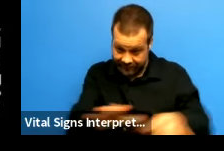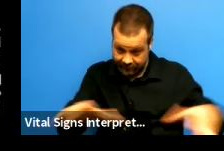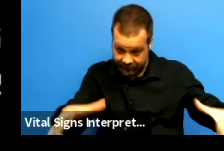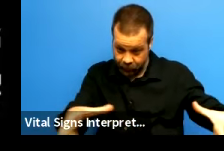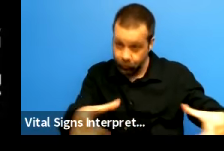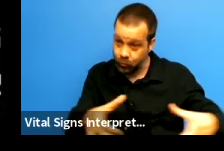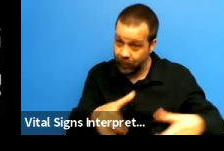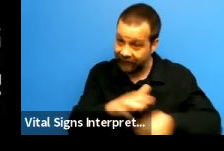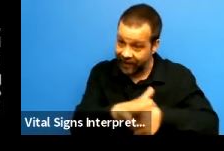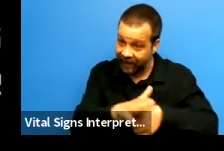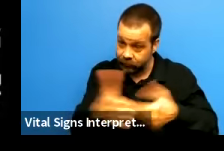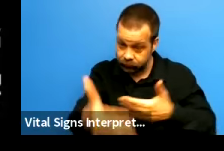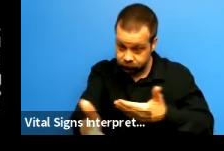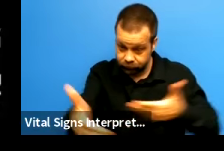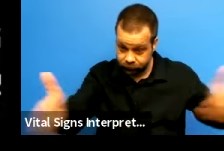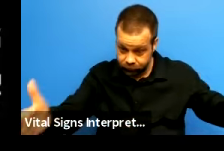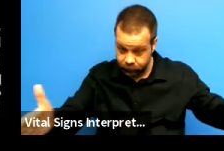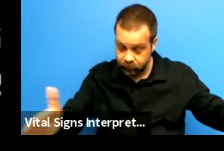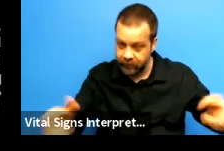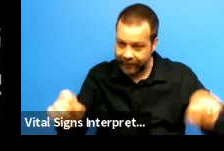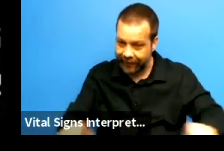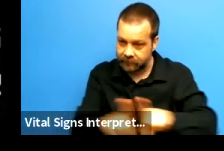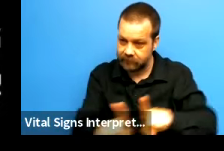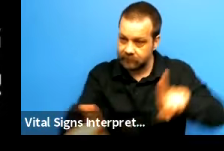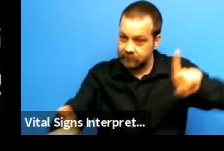If you live in a world like my husband